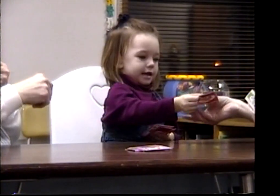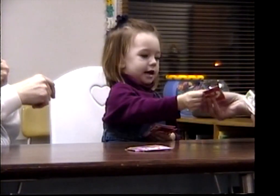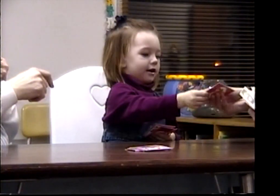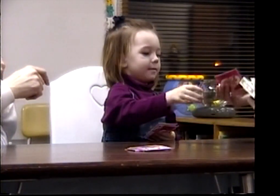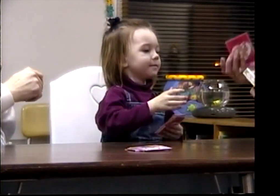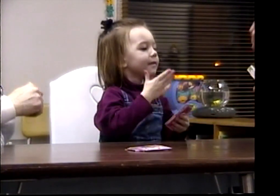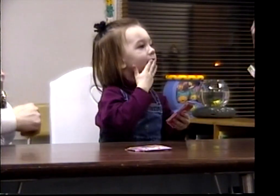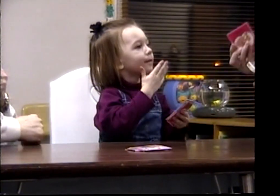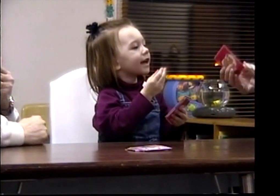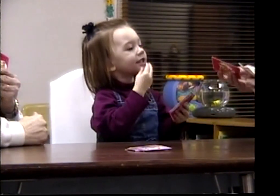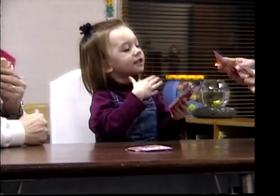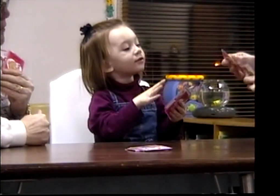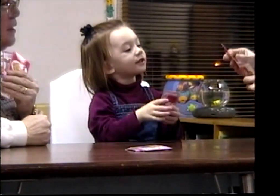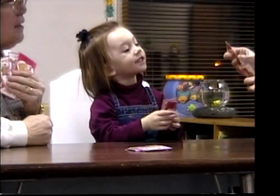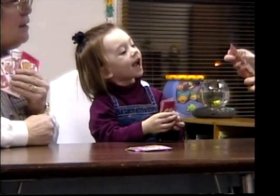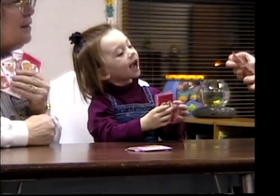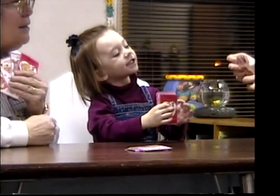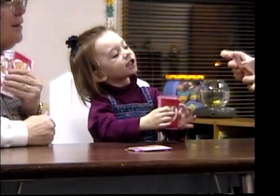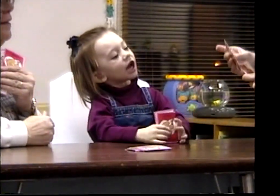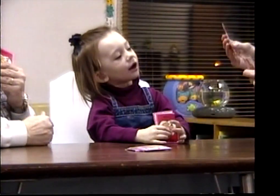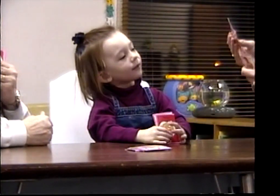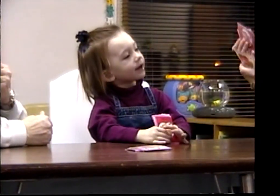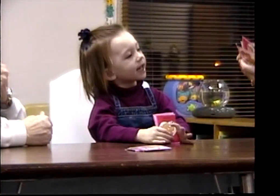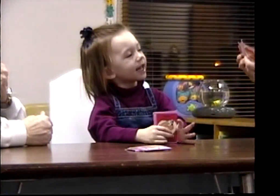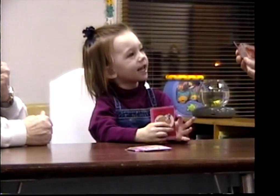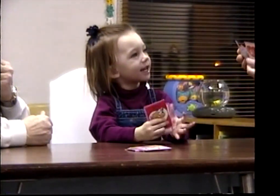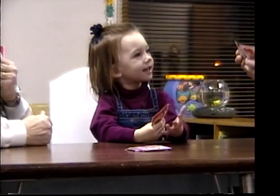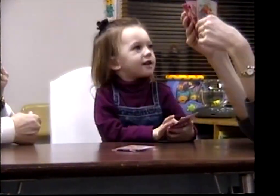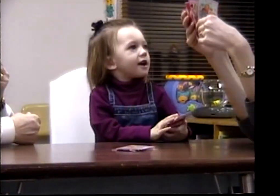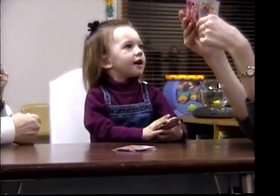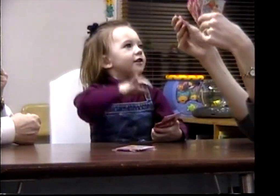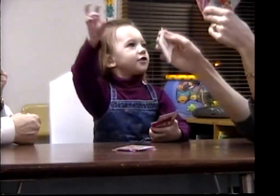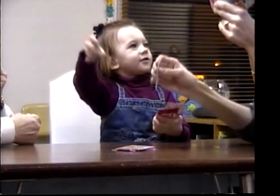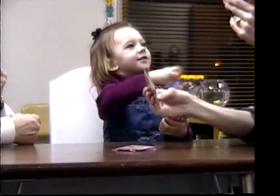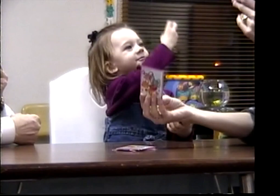"Thank you." [Mumble] "Shoot!"